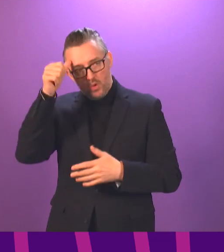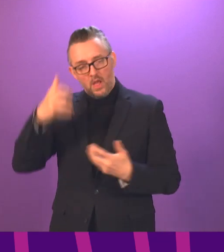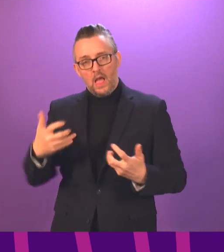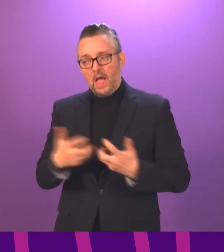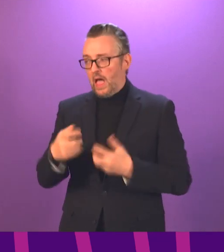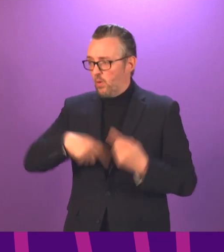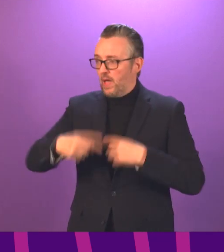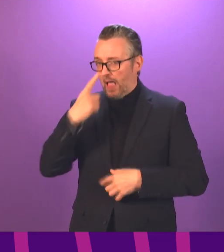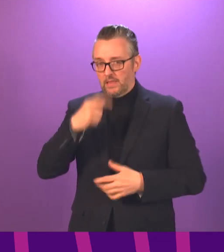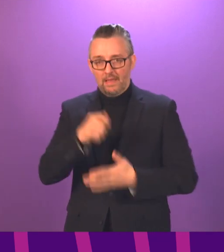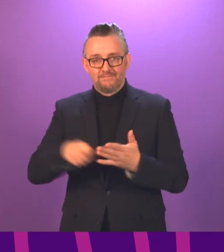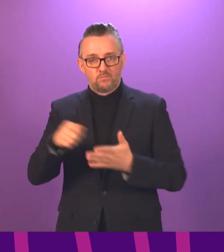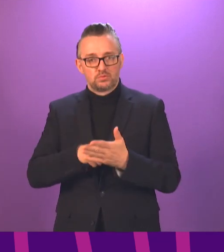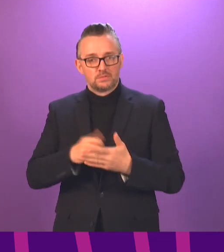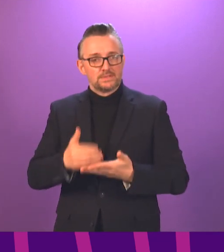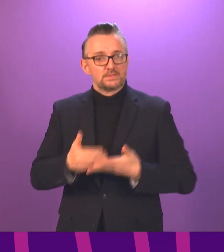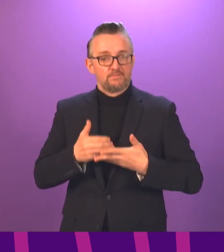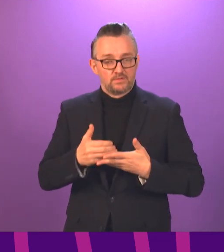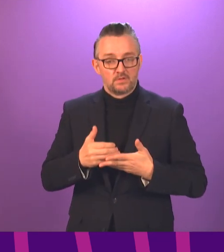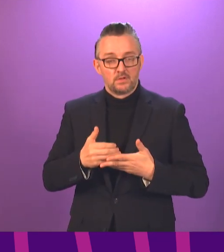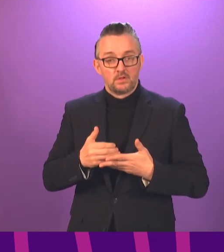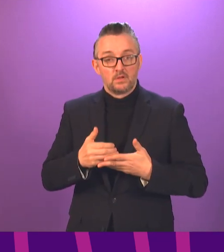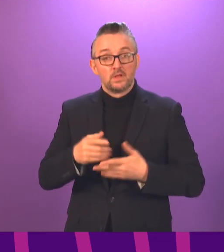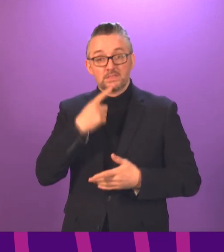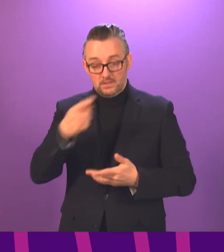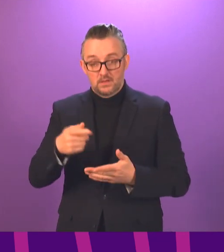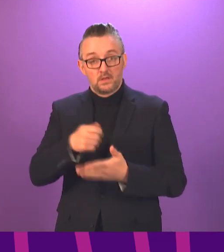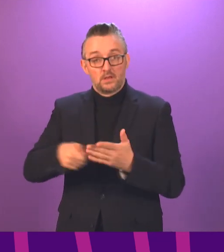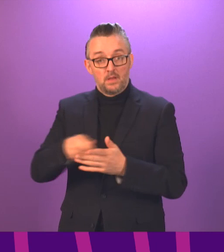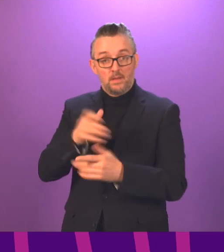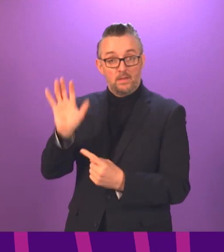votes. Returning officers are taking steps to ensure that polling places are safe environments,